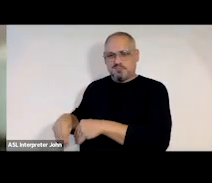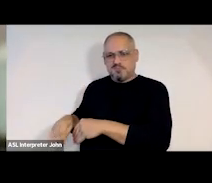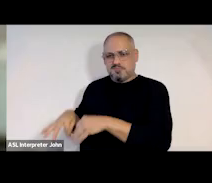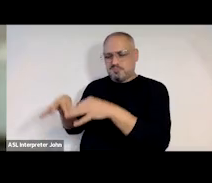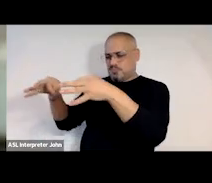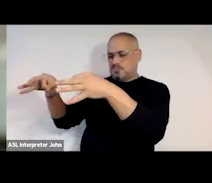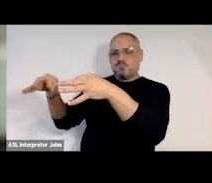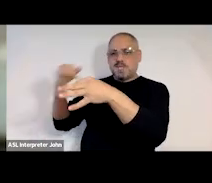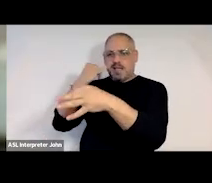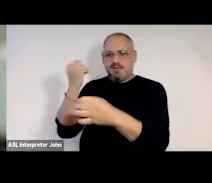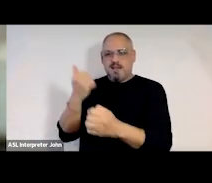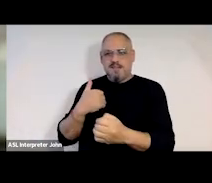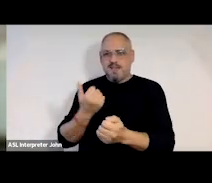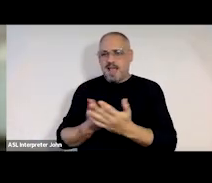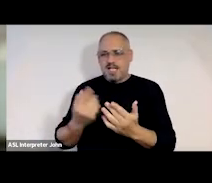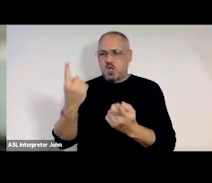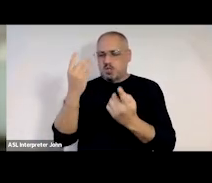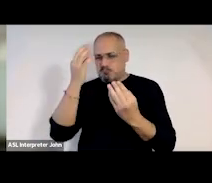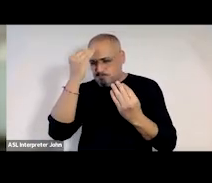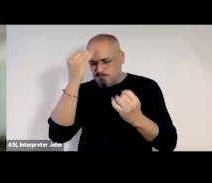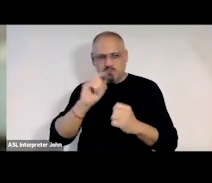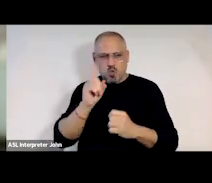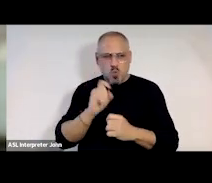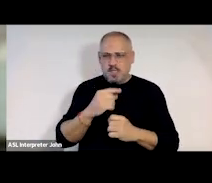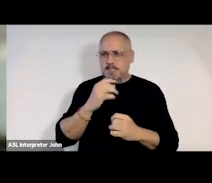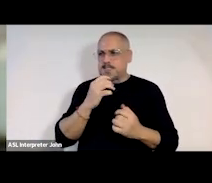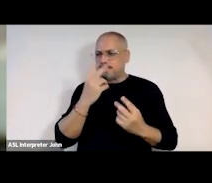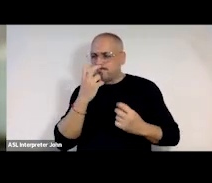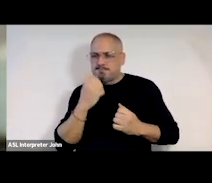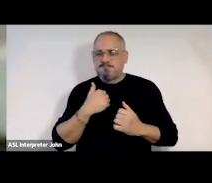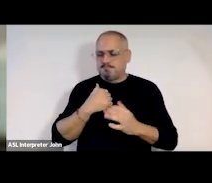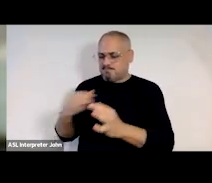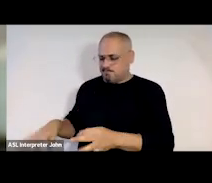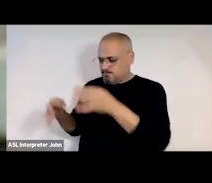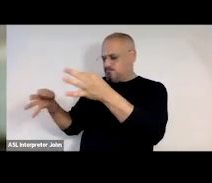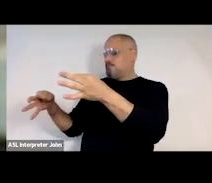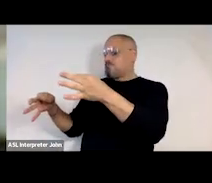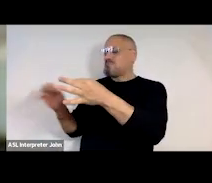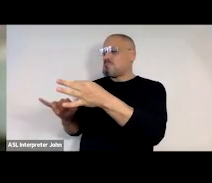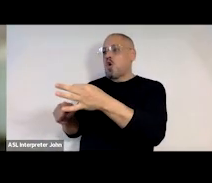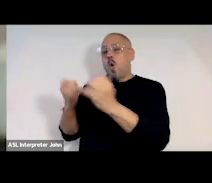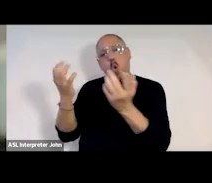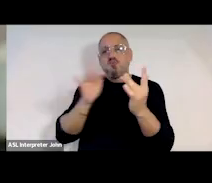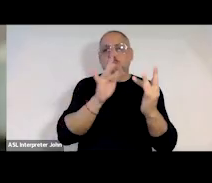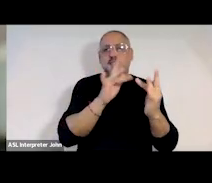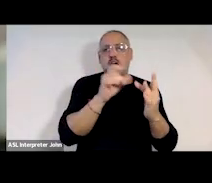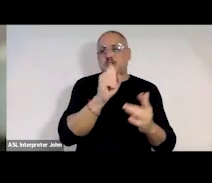If you have any questions about that, we also encourage you to reach out to your SOAR TA Center Liaison.